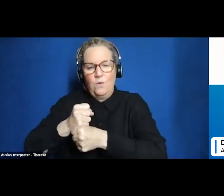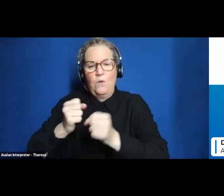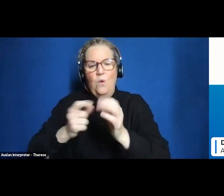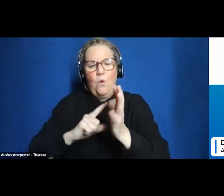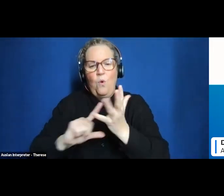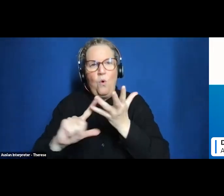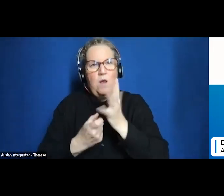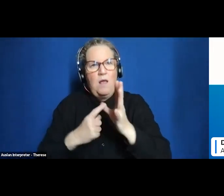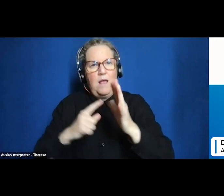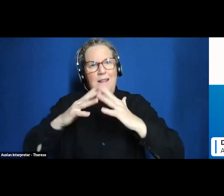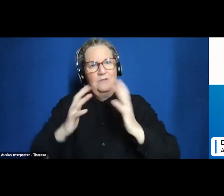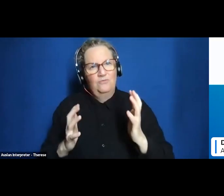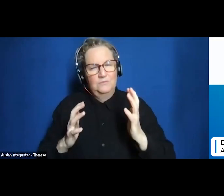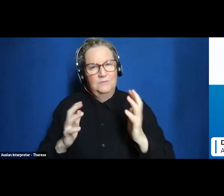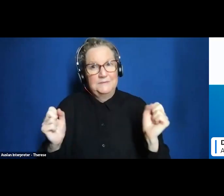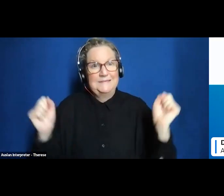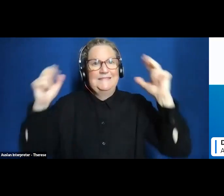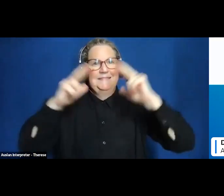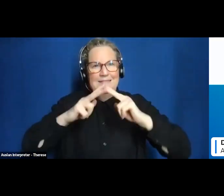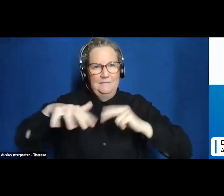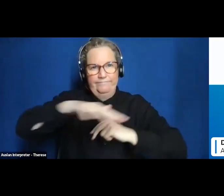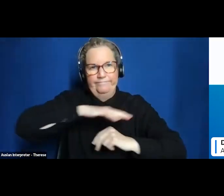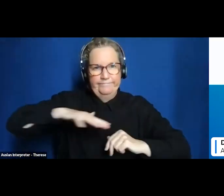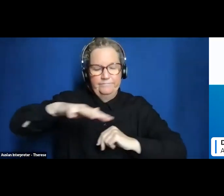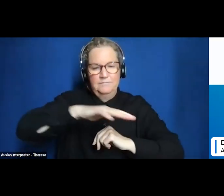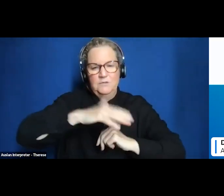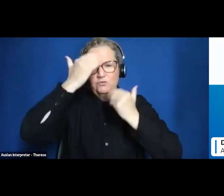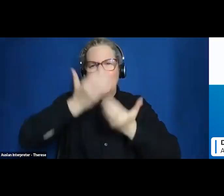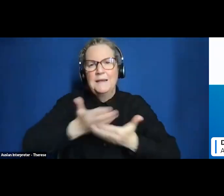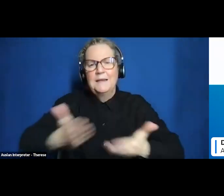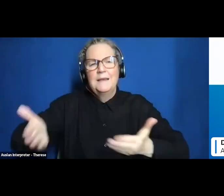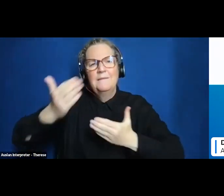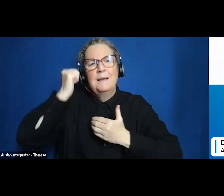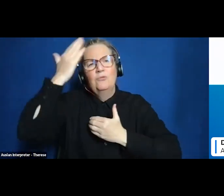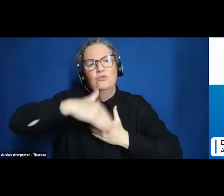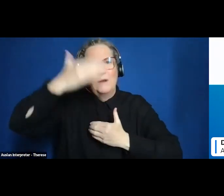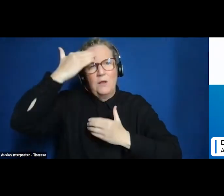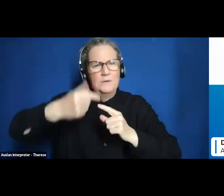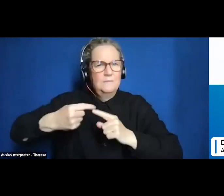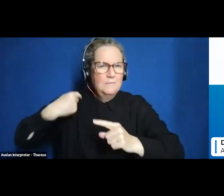I pay my respects to Aboriginal elders, past, present and emerging and acknowledge